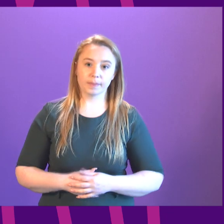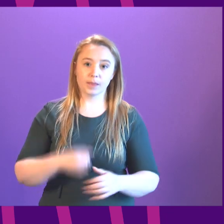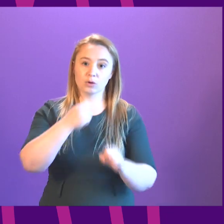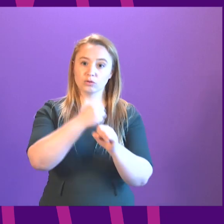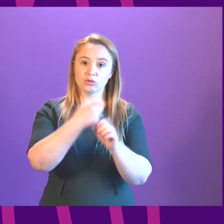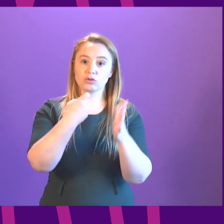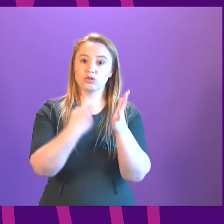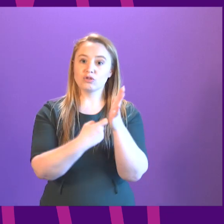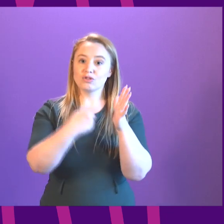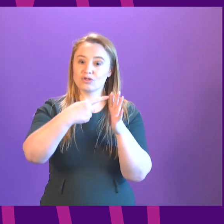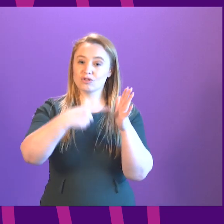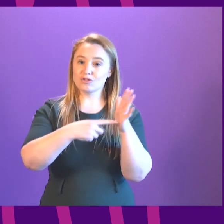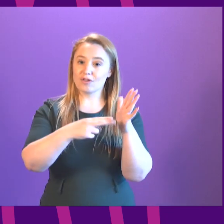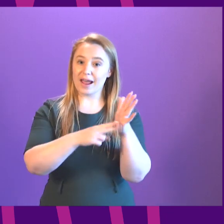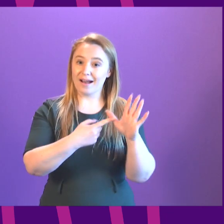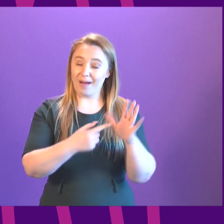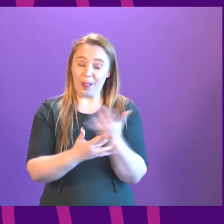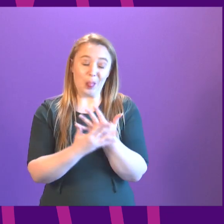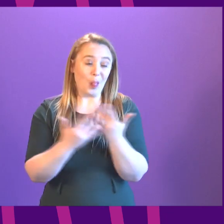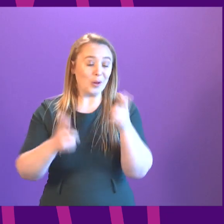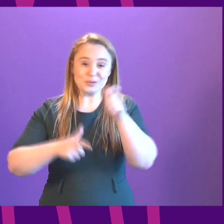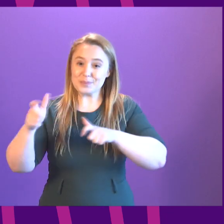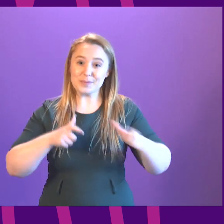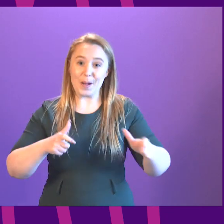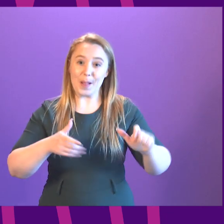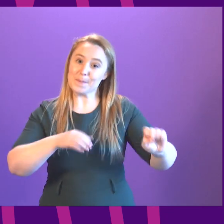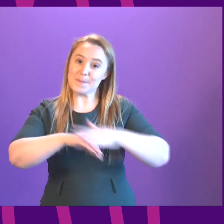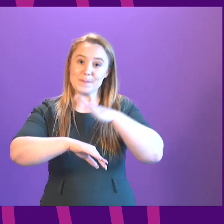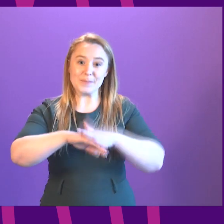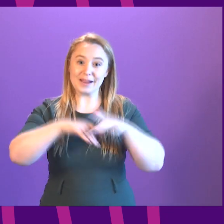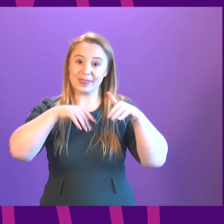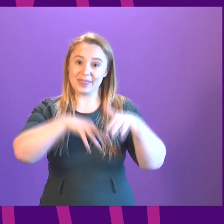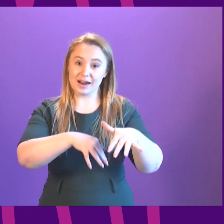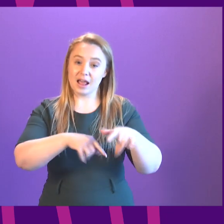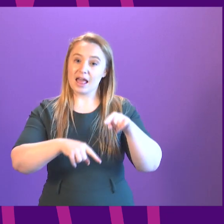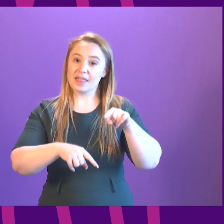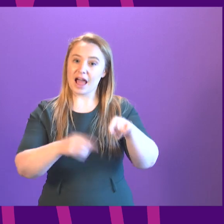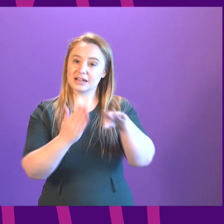wedding capital of Scotland. It is also in a lower-prevalence area. I have been contacted